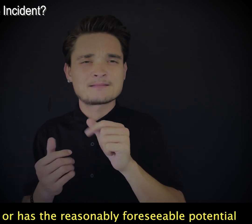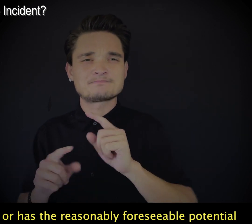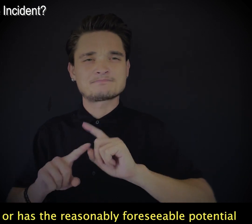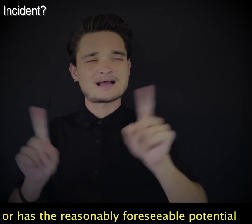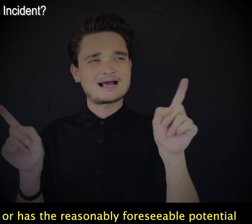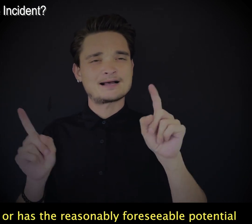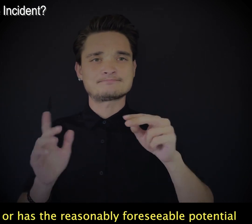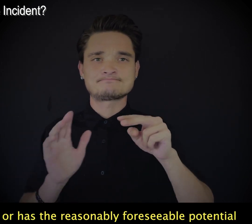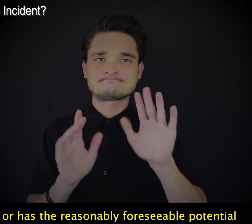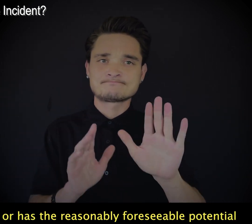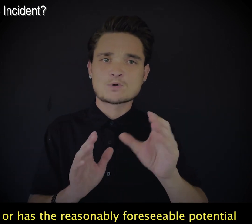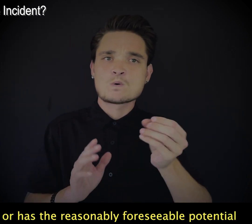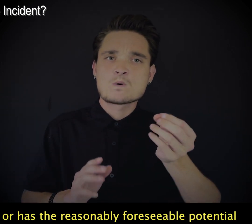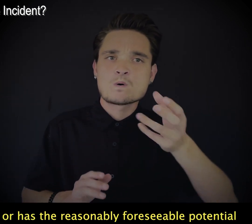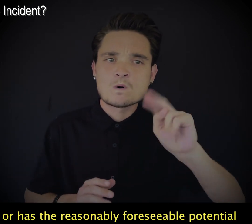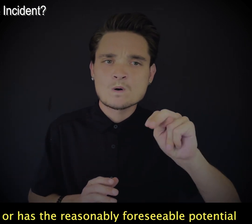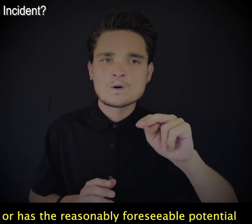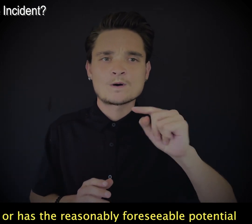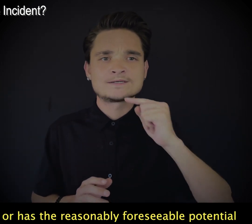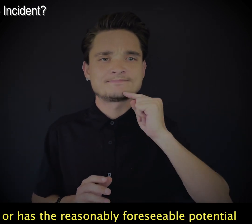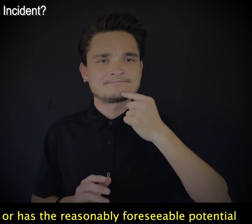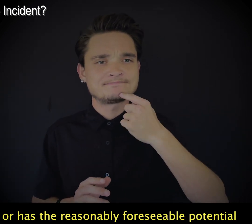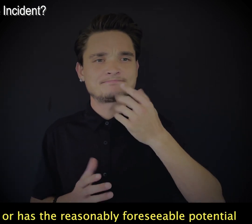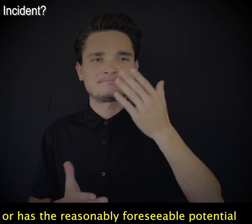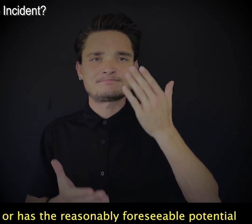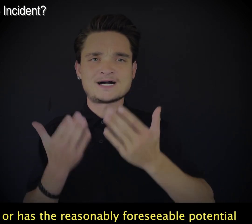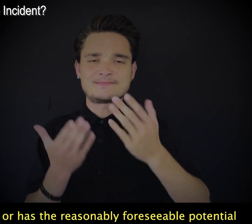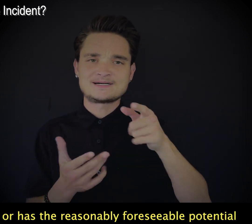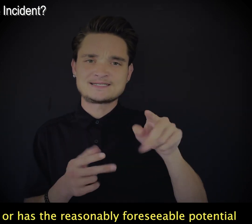or has the reasonably foreseeable potential to result in, harm